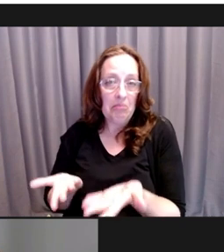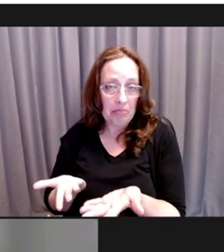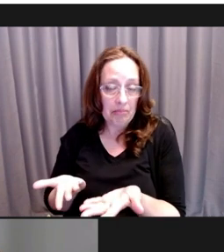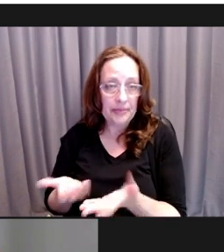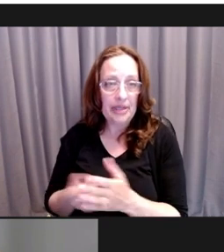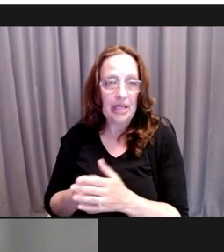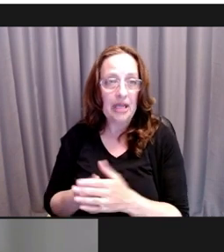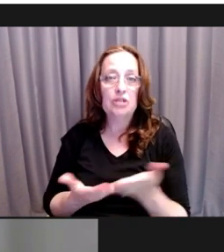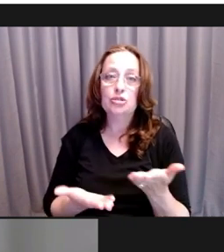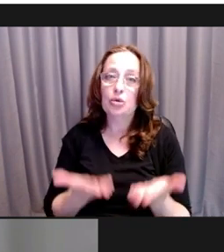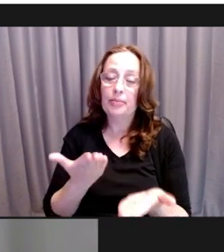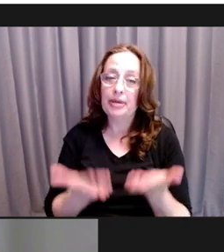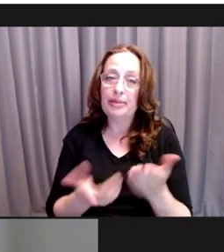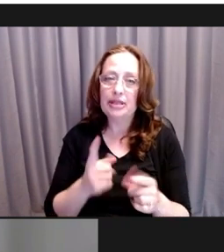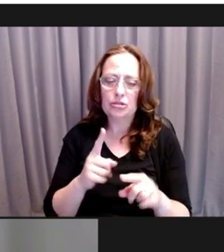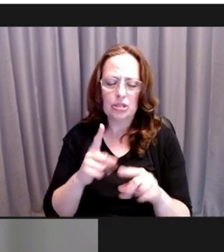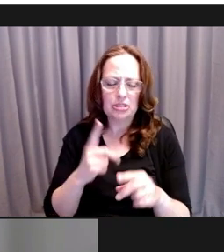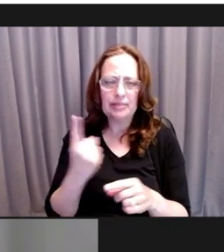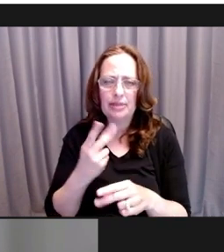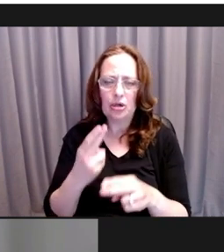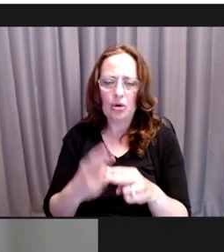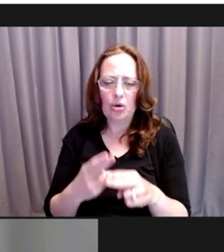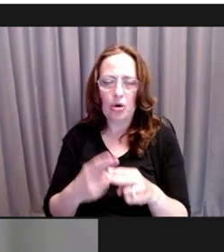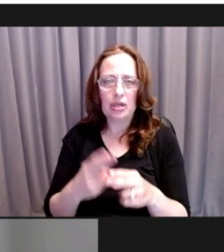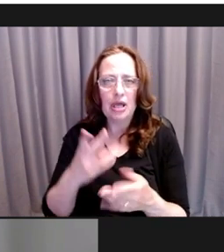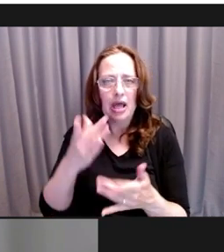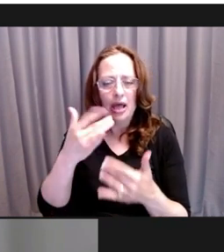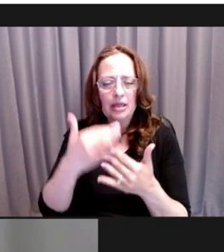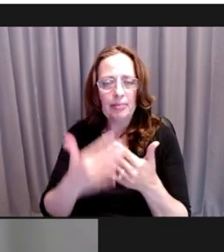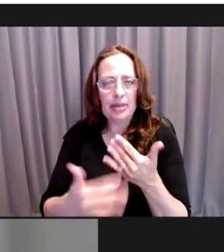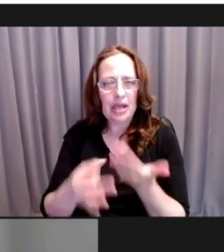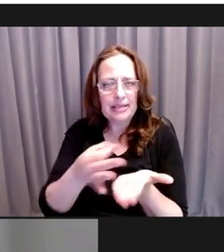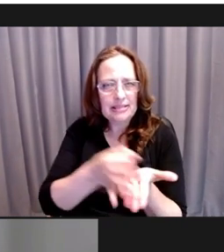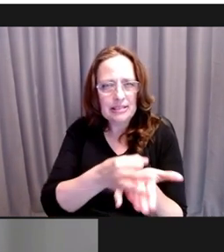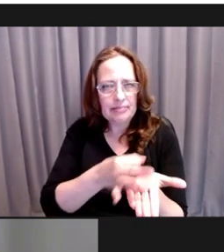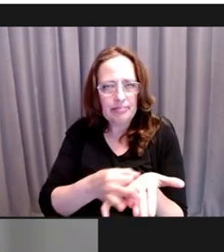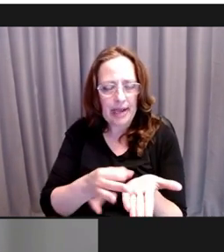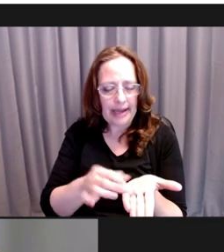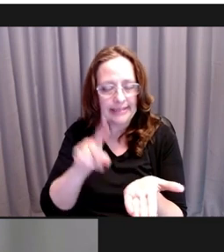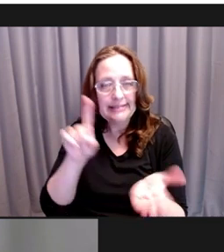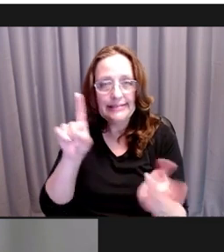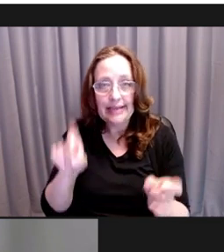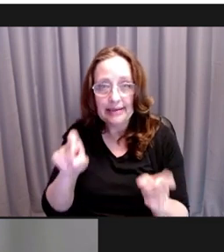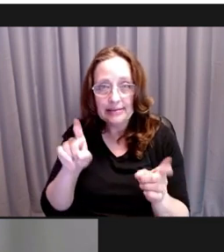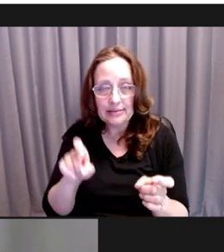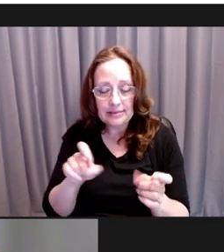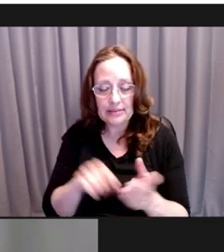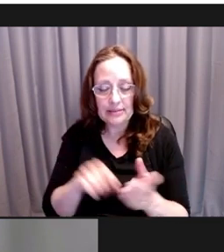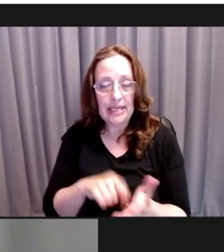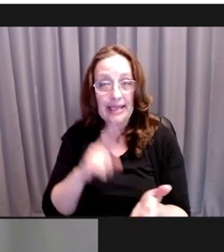blood at birth. Could you use that blood to run some tests to look for the DNA of the virus?